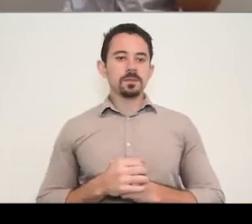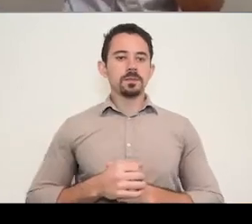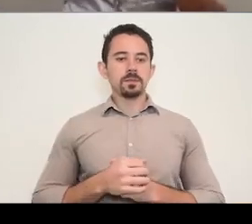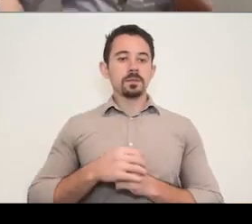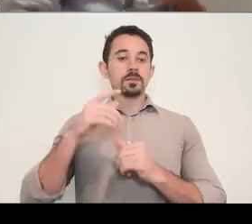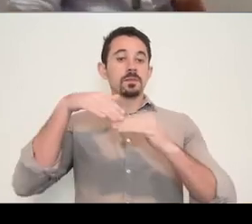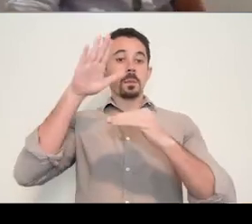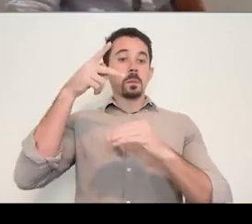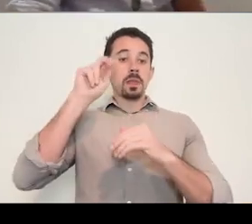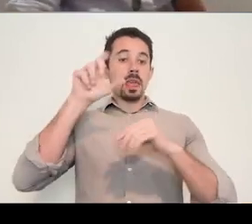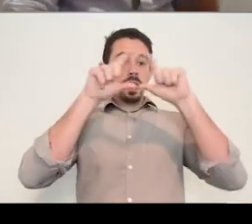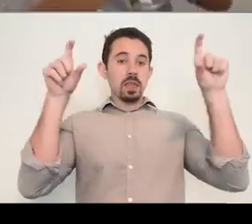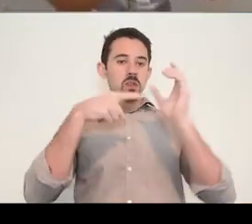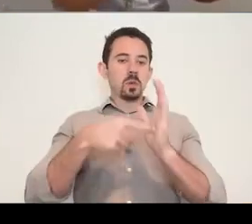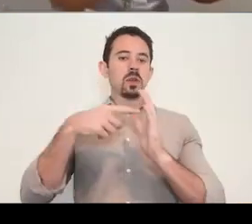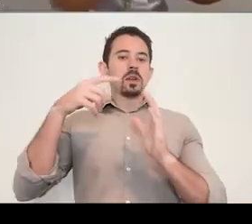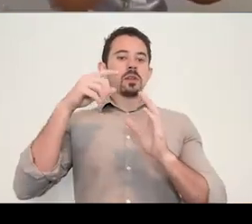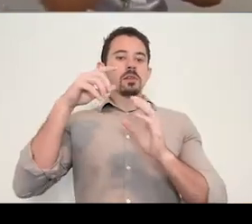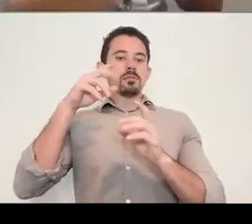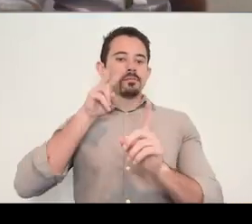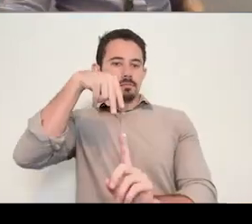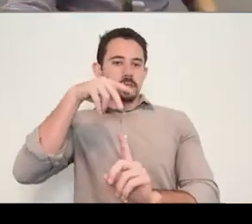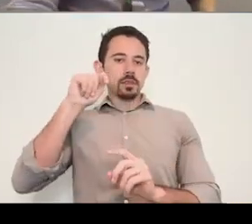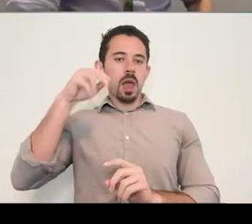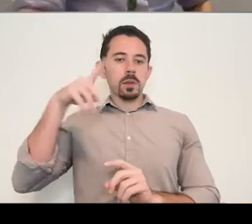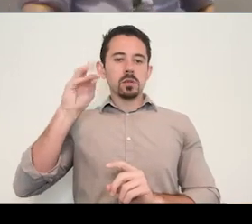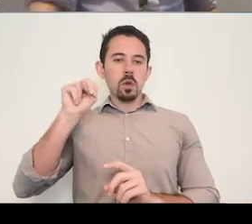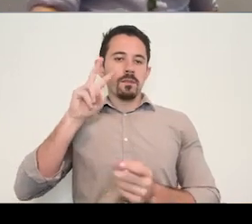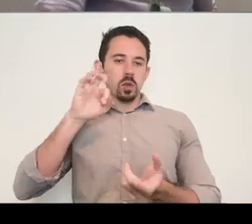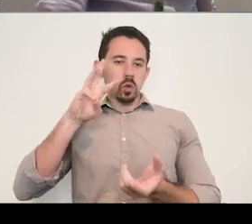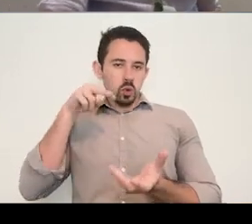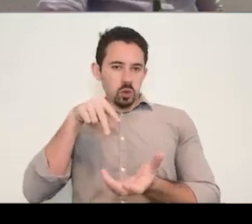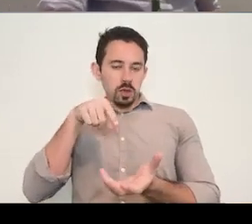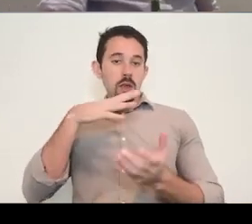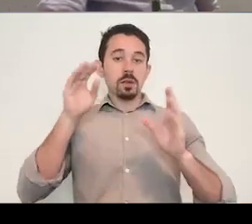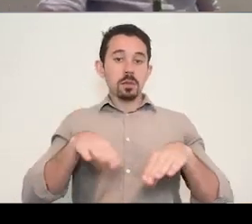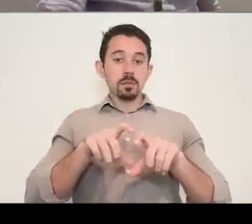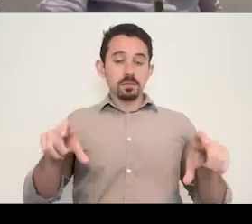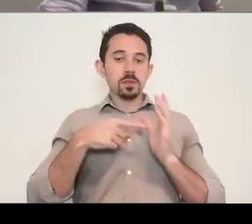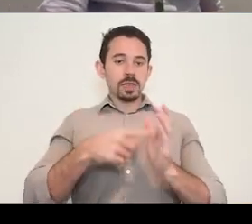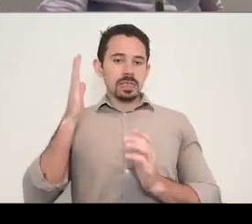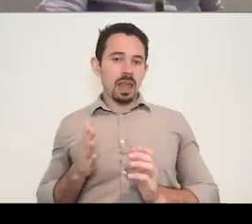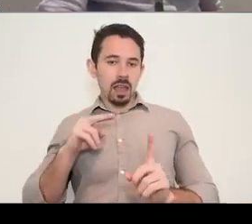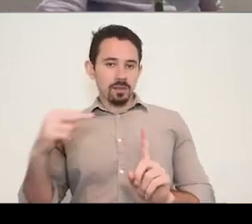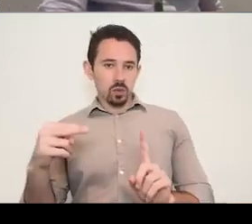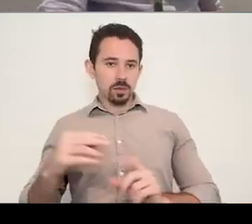biofilm and the bottom panel here, a side view. So the wild type formed a robust mushroom shape